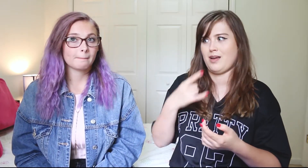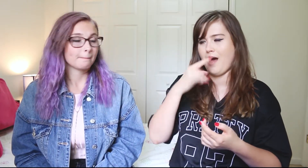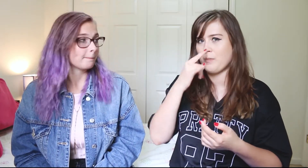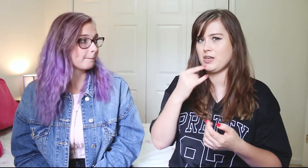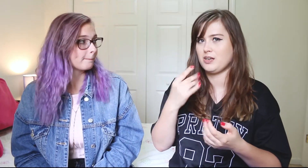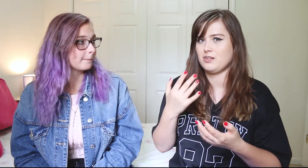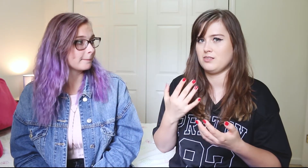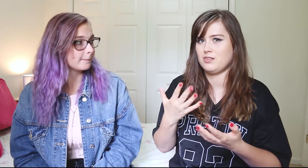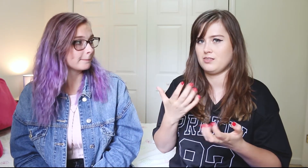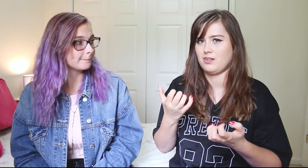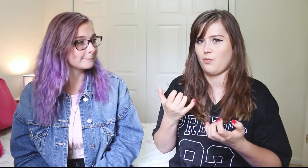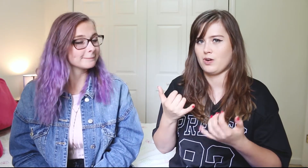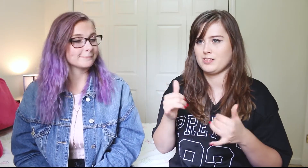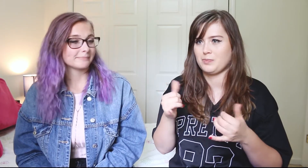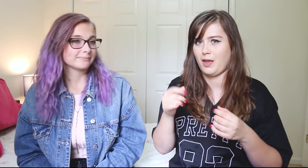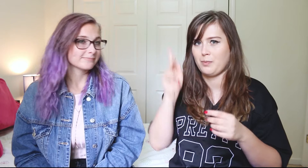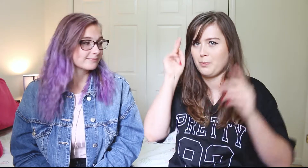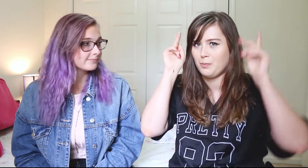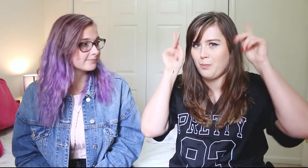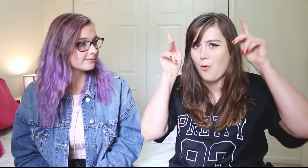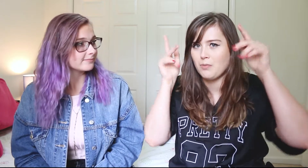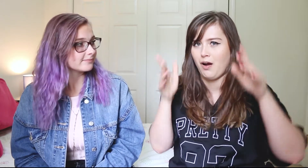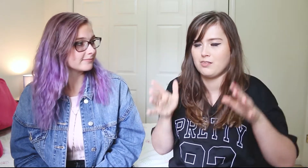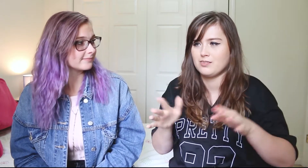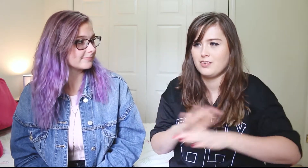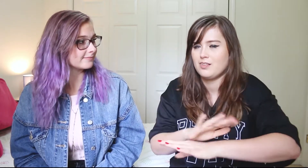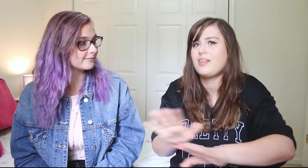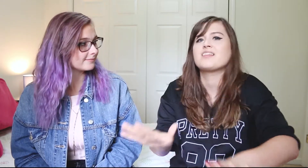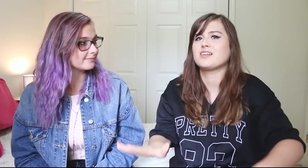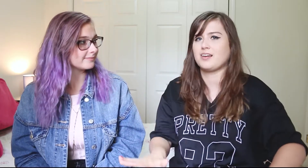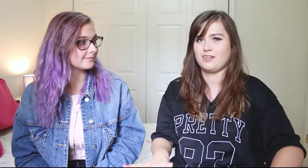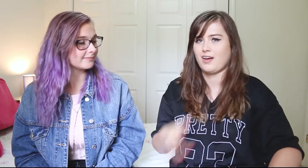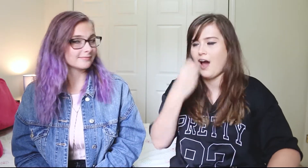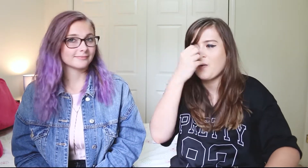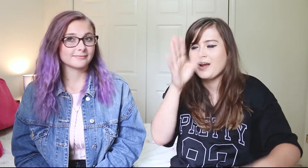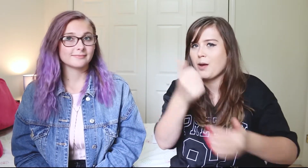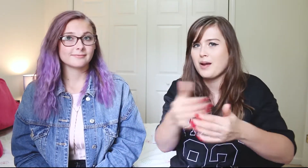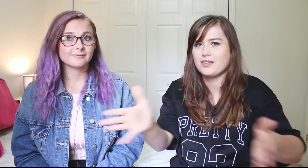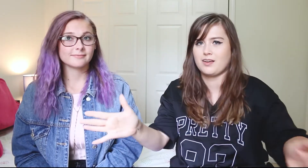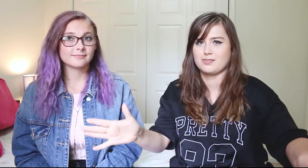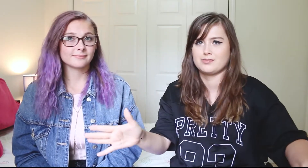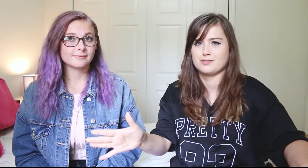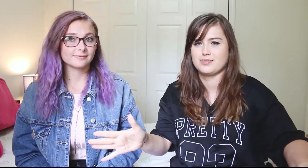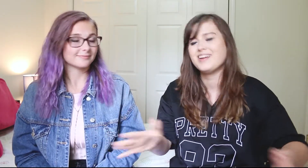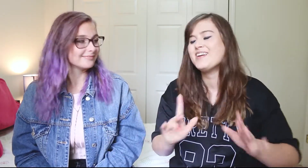I was kid I just wanted to play pokemon that’s it. I didn’t care about anything else.